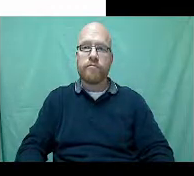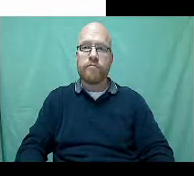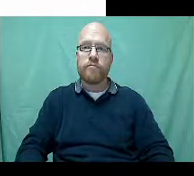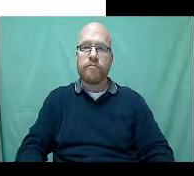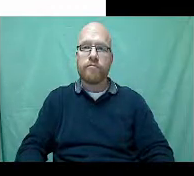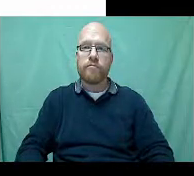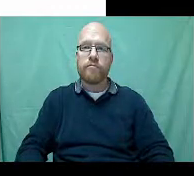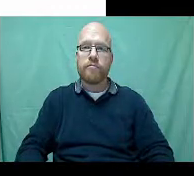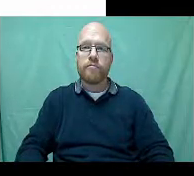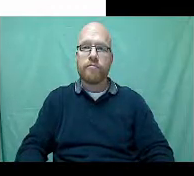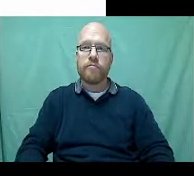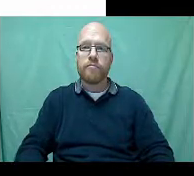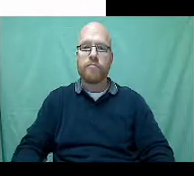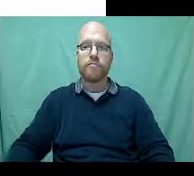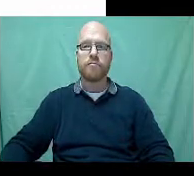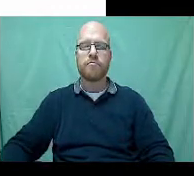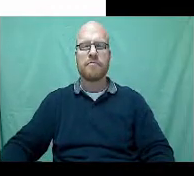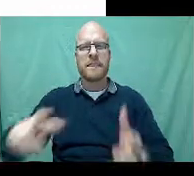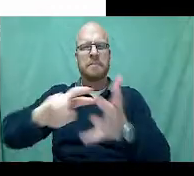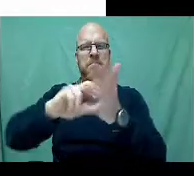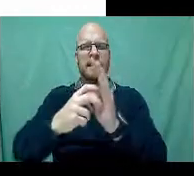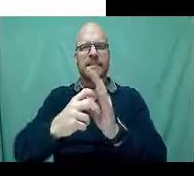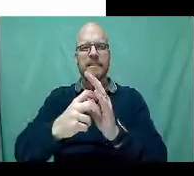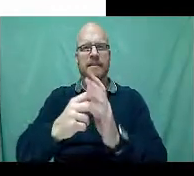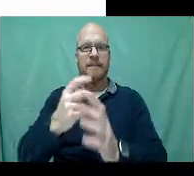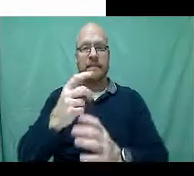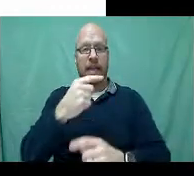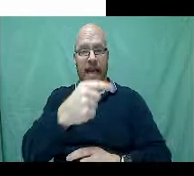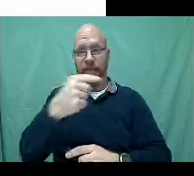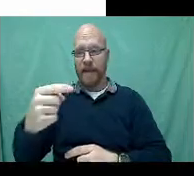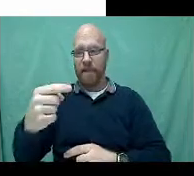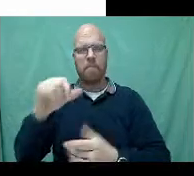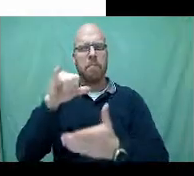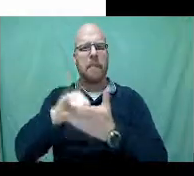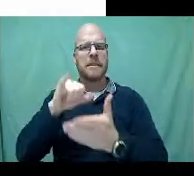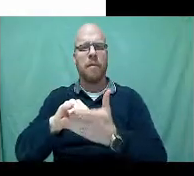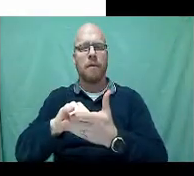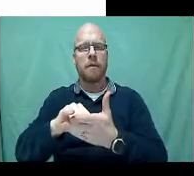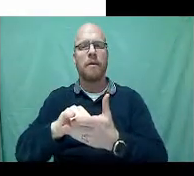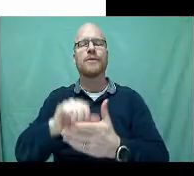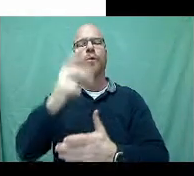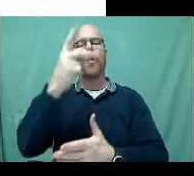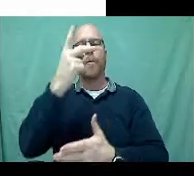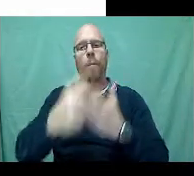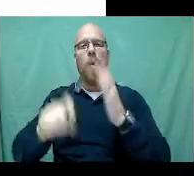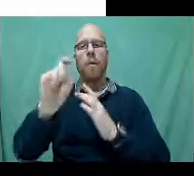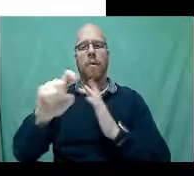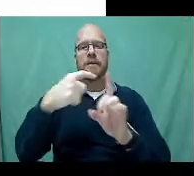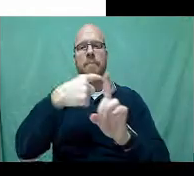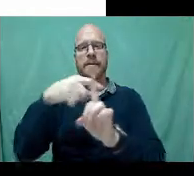But, my factors need to add together to be positive 14, so therefore they can't be negative.